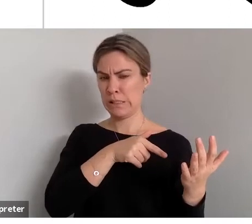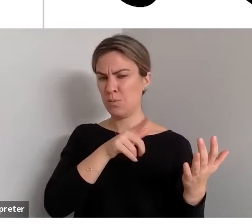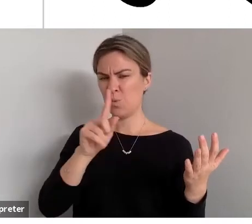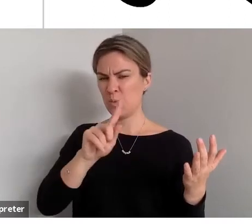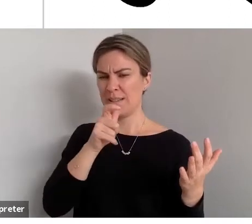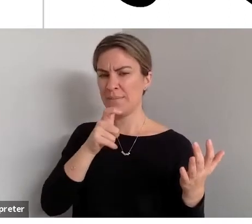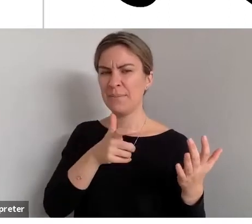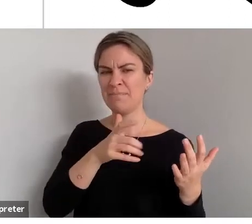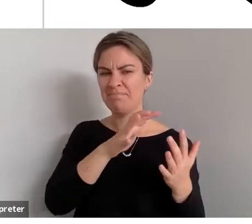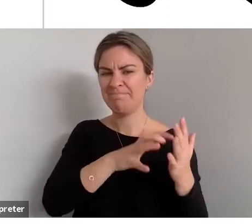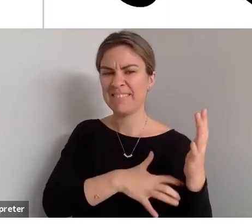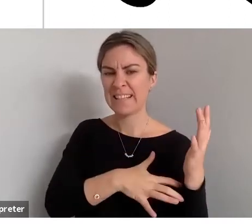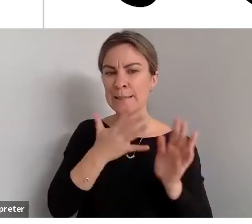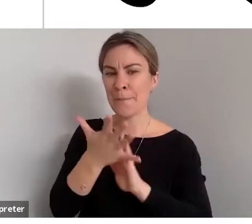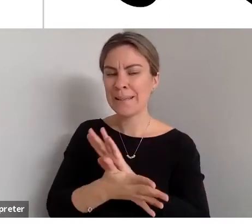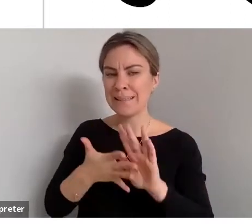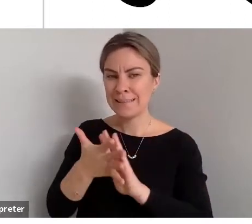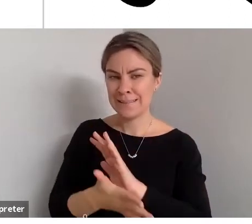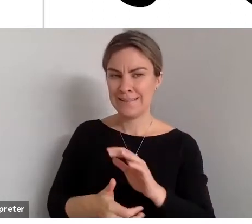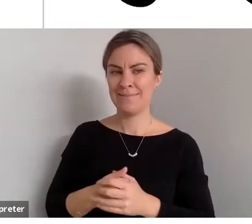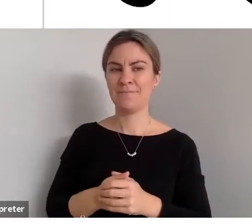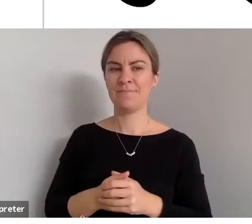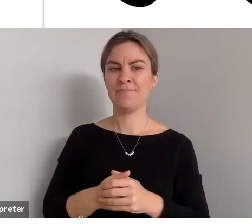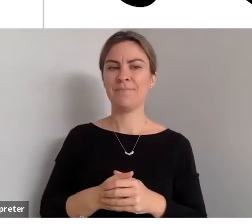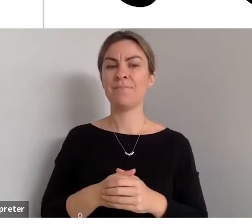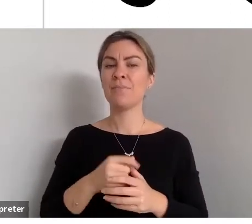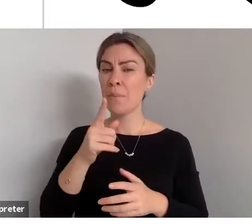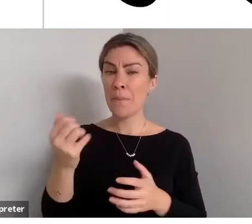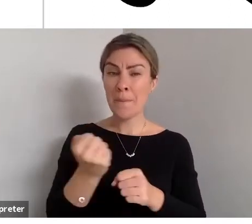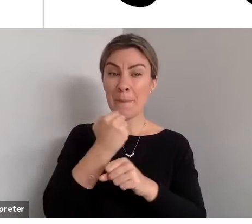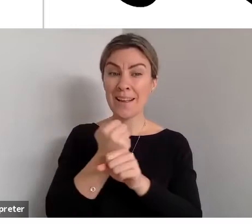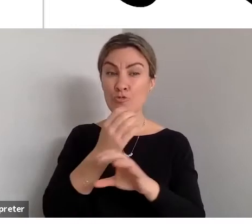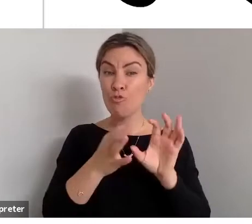They are good for making – breaking up large points of text.